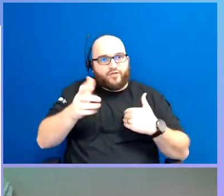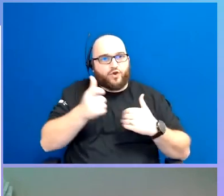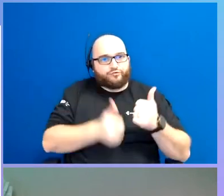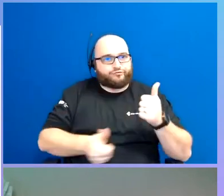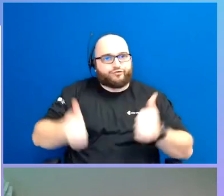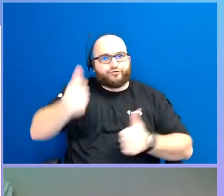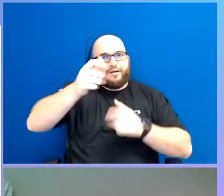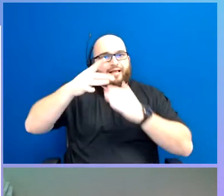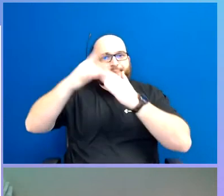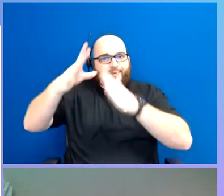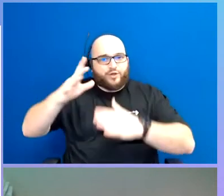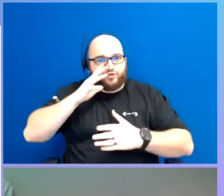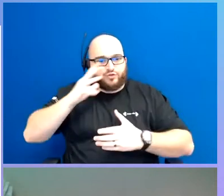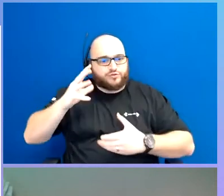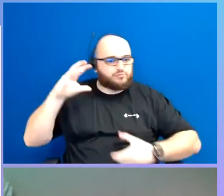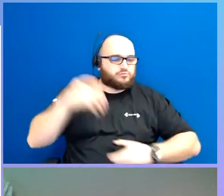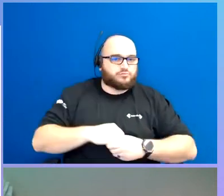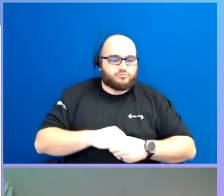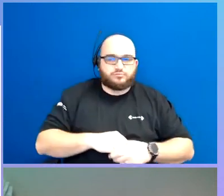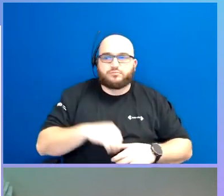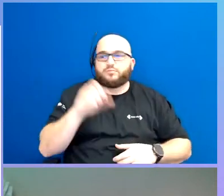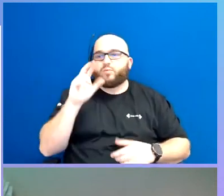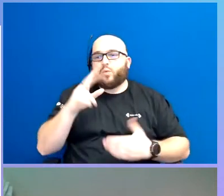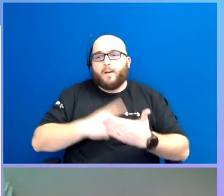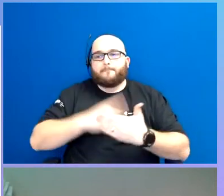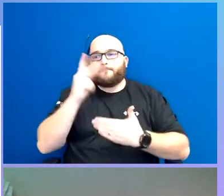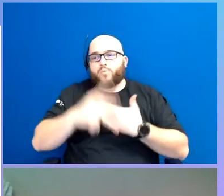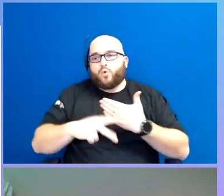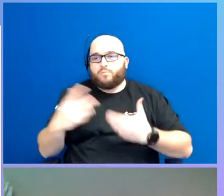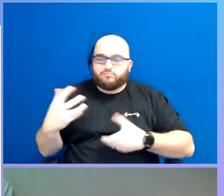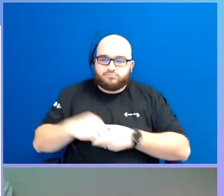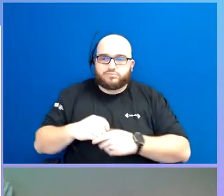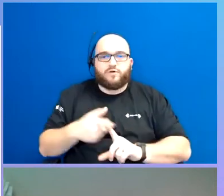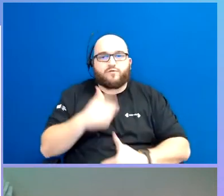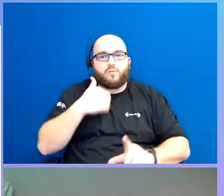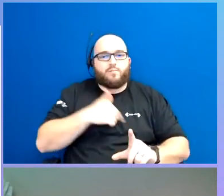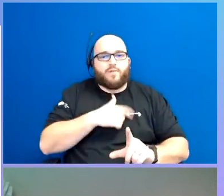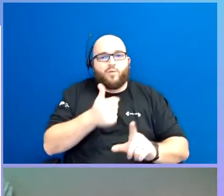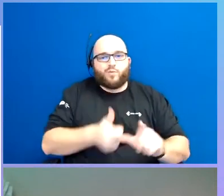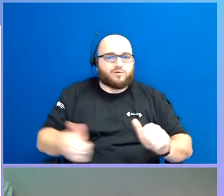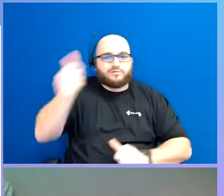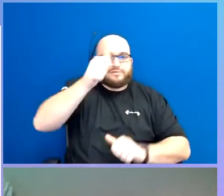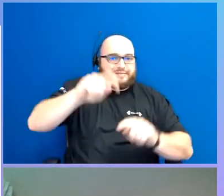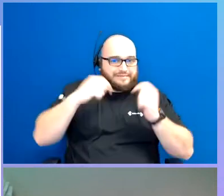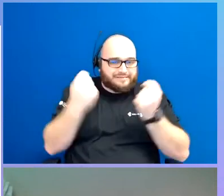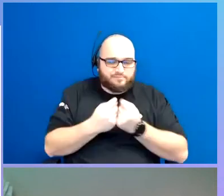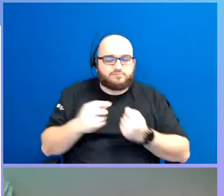or the, you know, the program, buy in comes from the executives